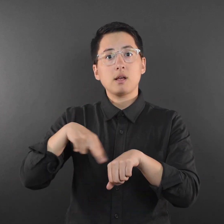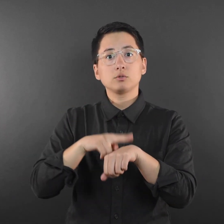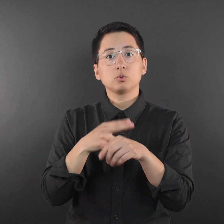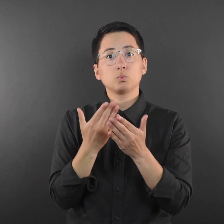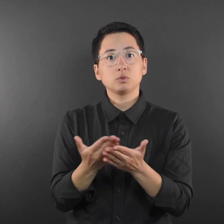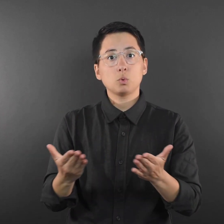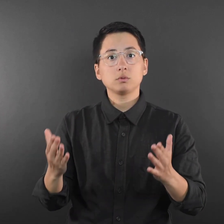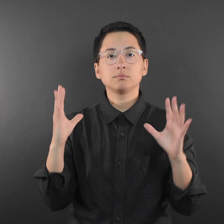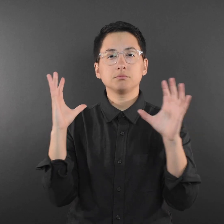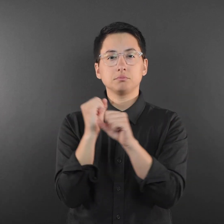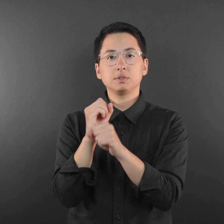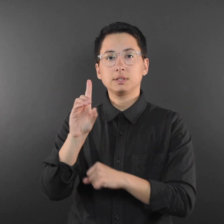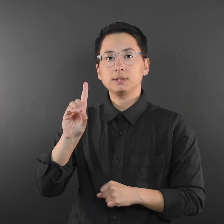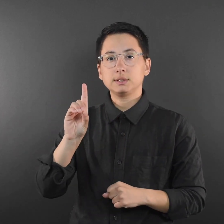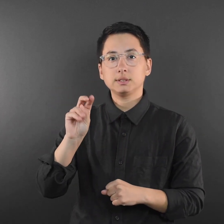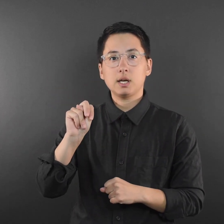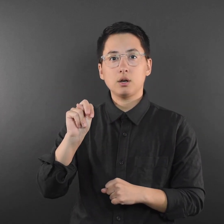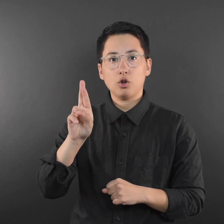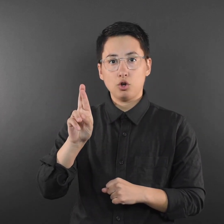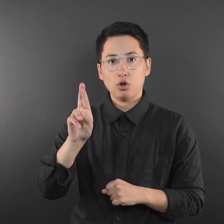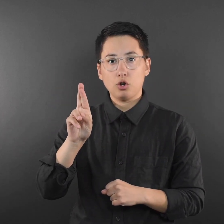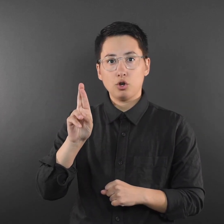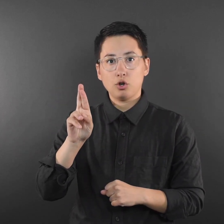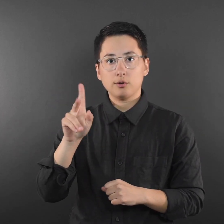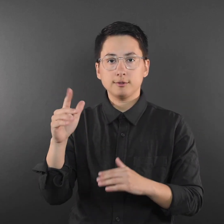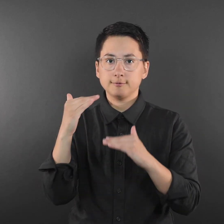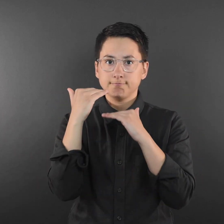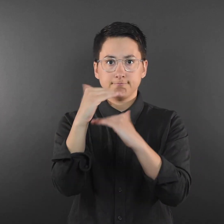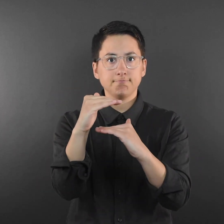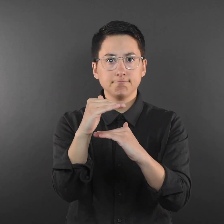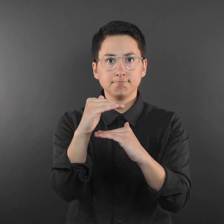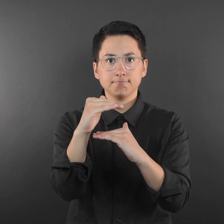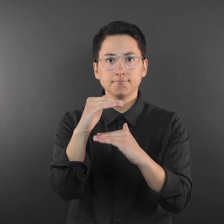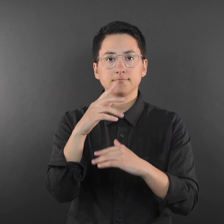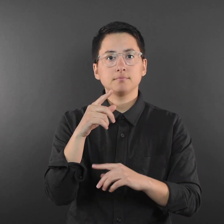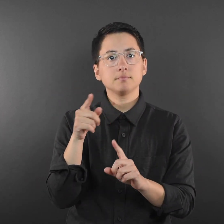The Minnesota Department of Natural Resources (DNR) is restricting open